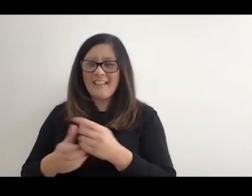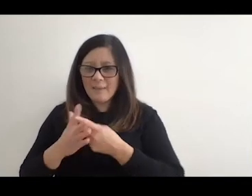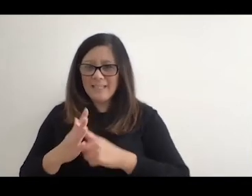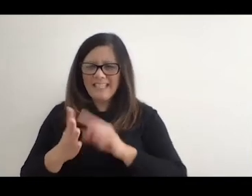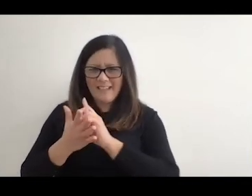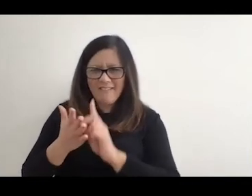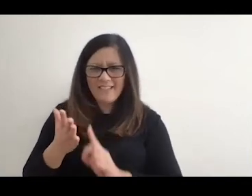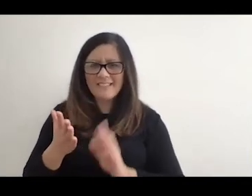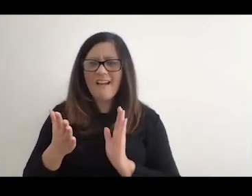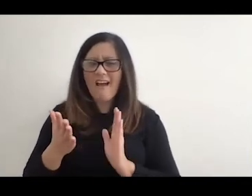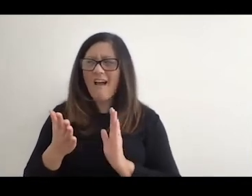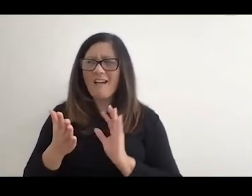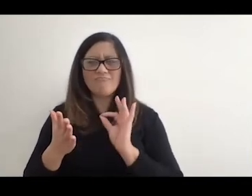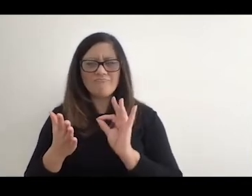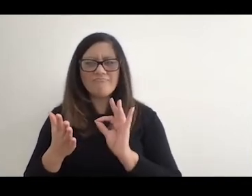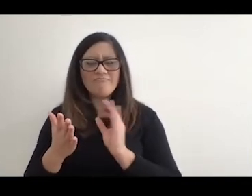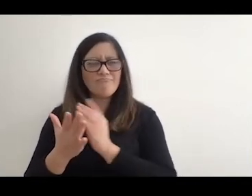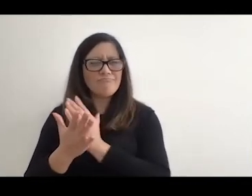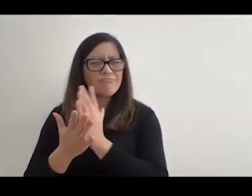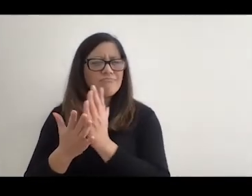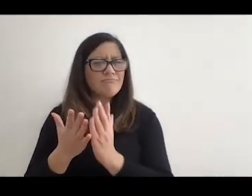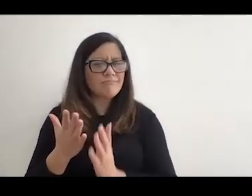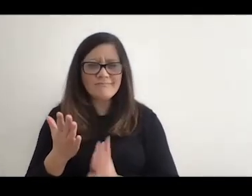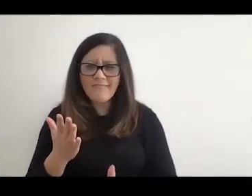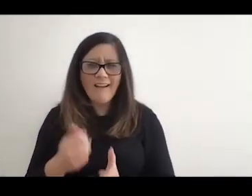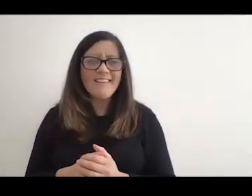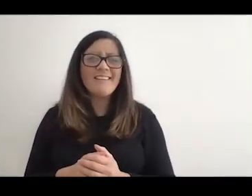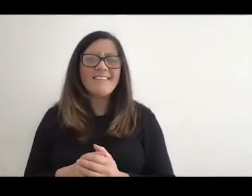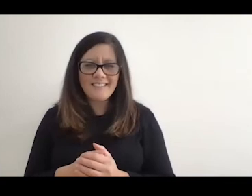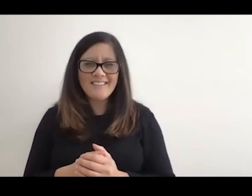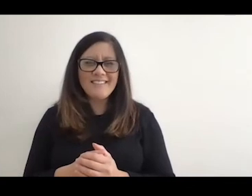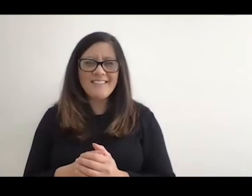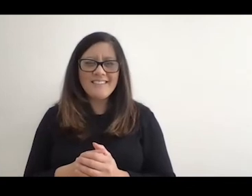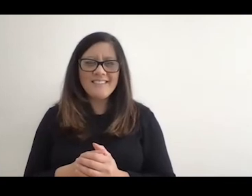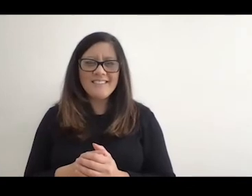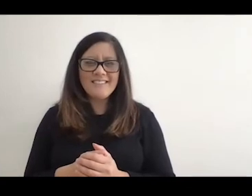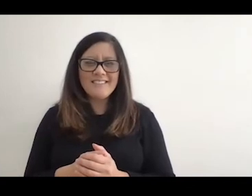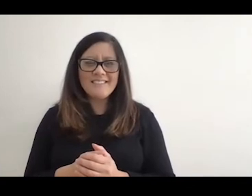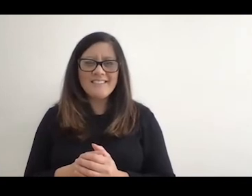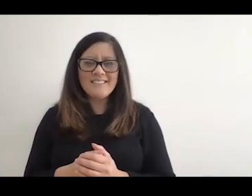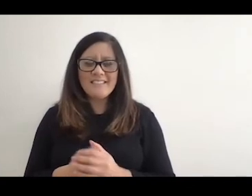so when you have that concept of. Designing with disability in mind from the beginning.